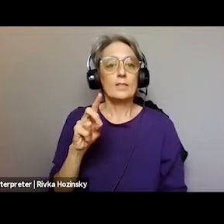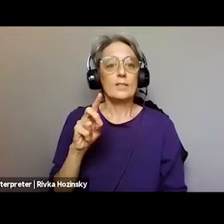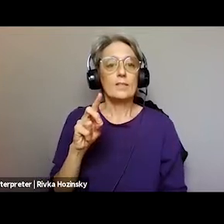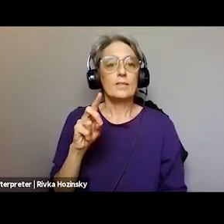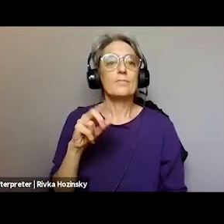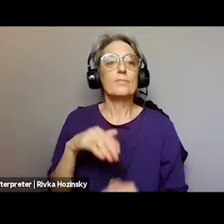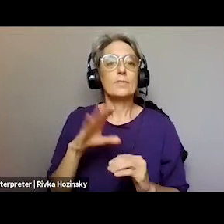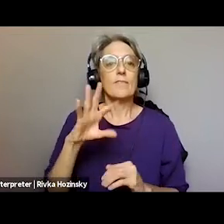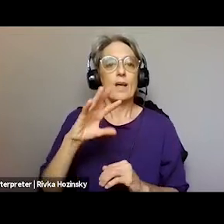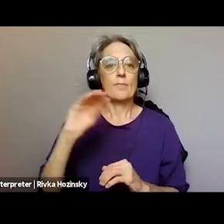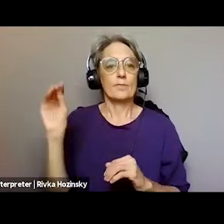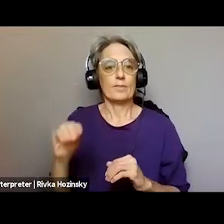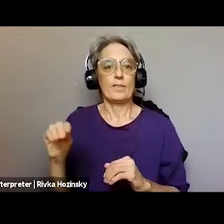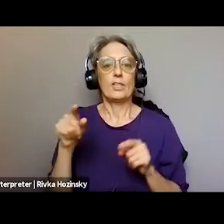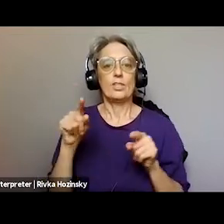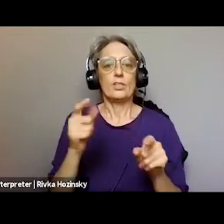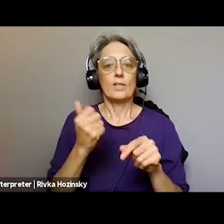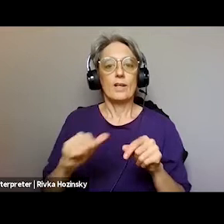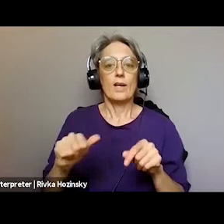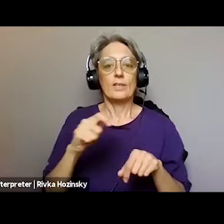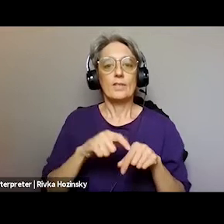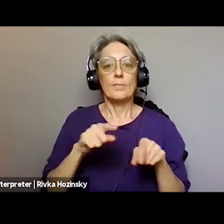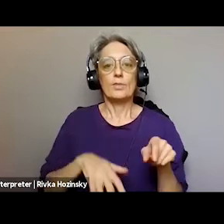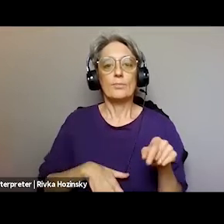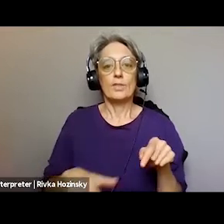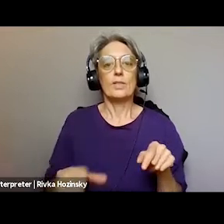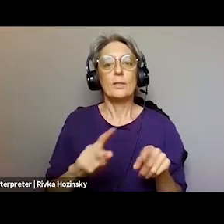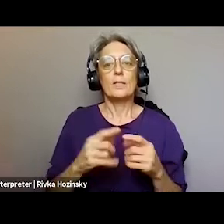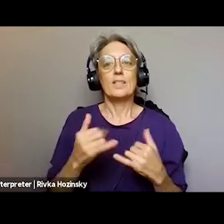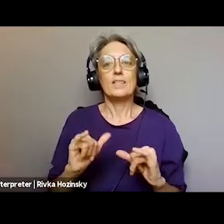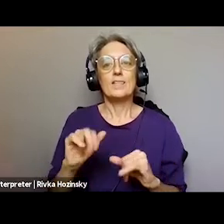at any point during pregnancy, but that’s still two or three percentages points lower than women